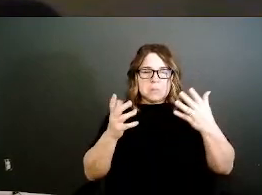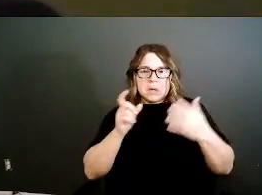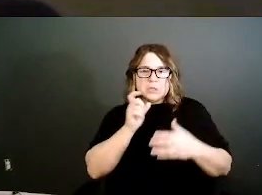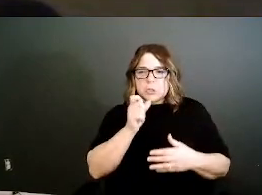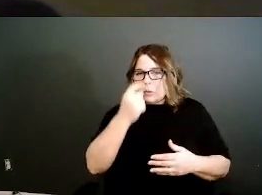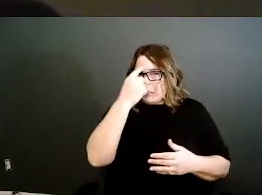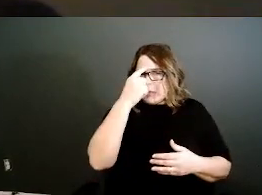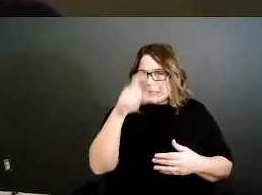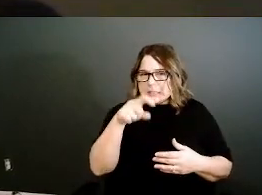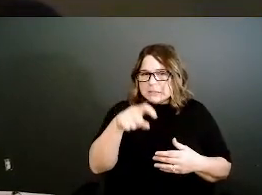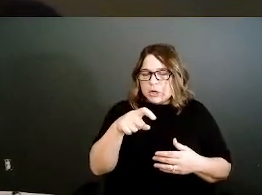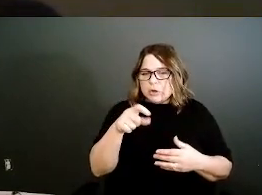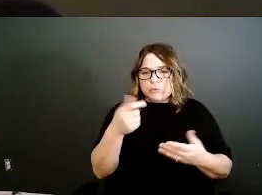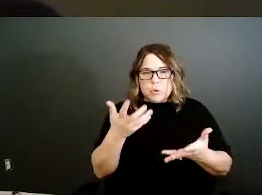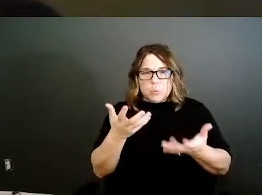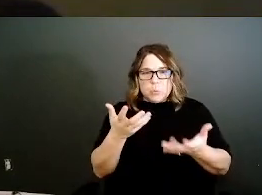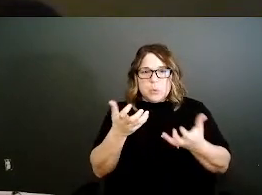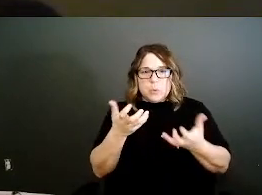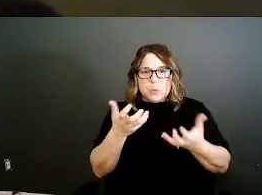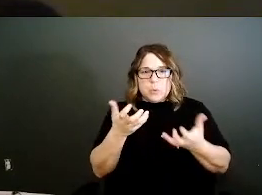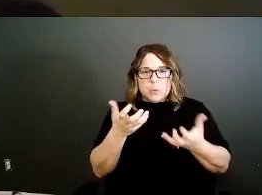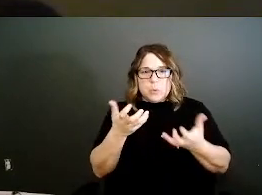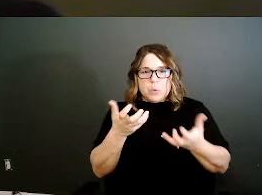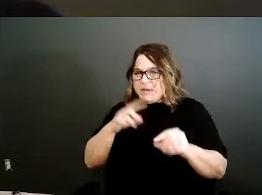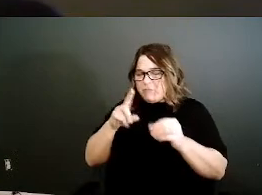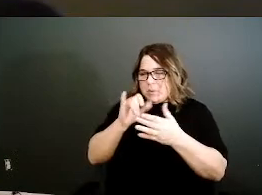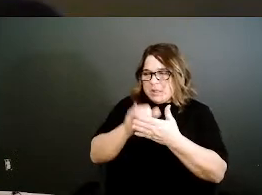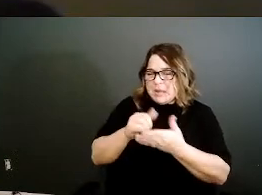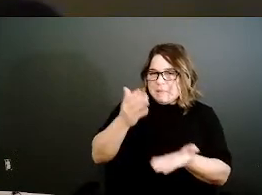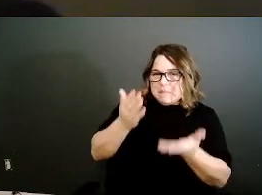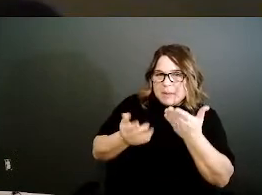≫ COUNCIL MEMBER PALMISANO: MADAM PRESIDENT, I'D BE HAPPY TO TAKE UP THAT.